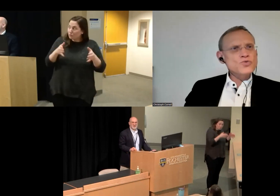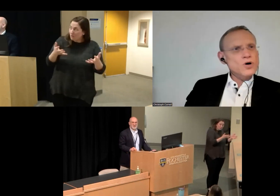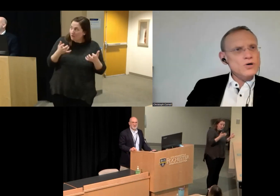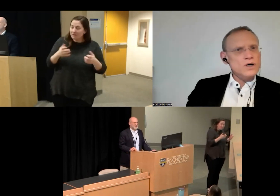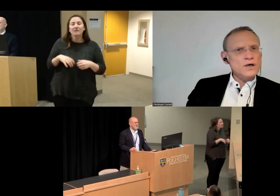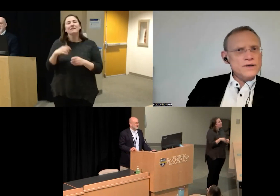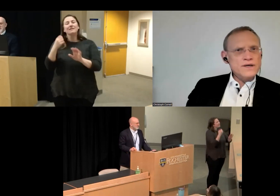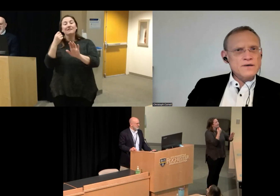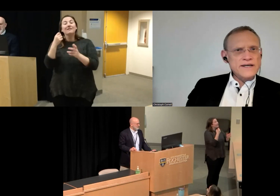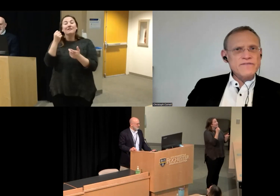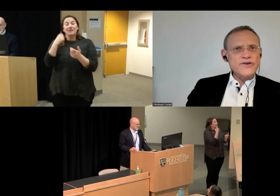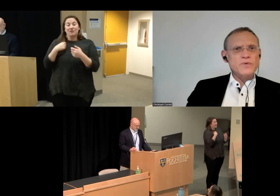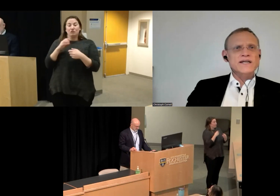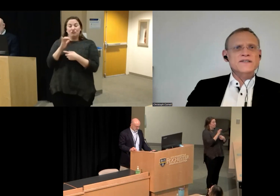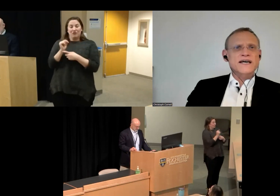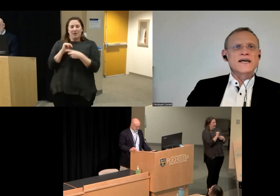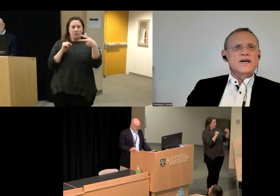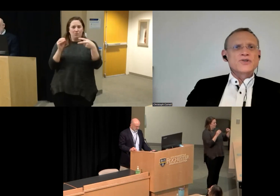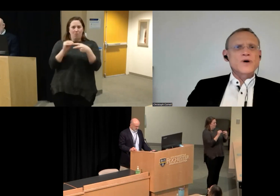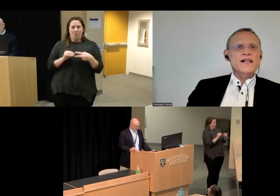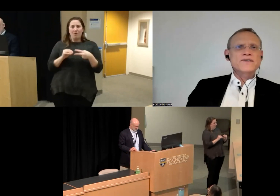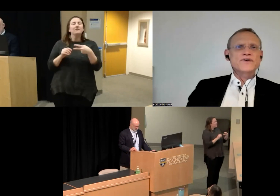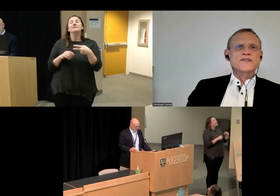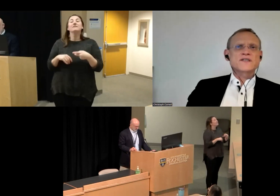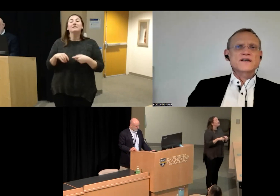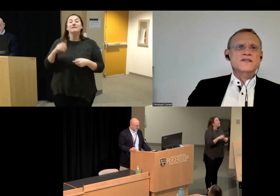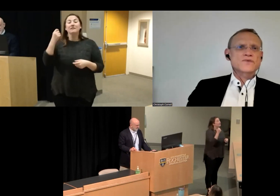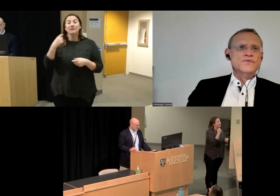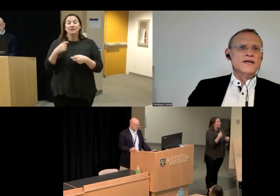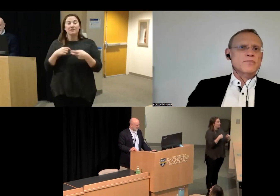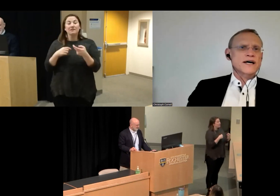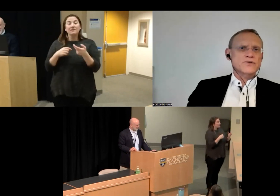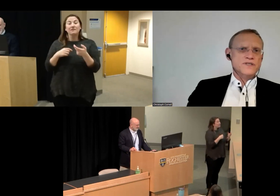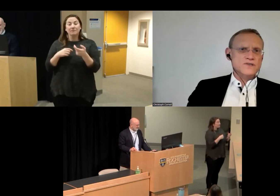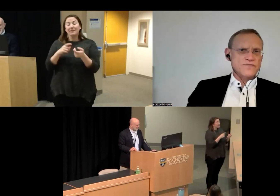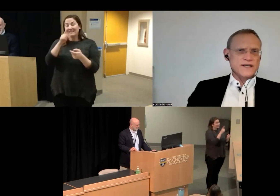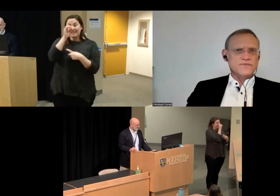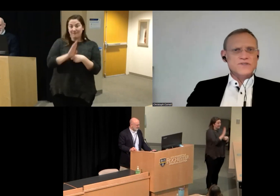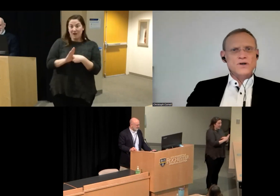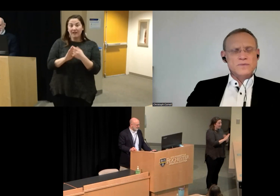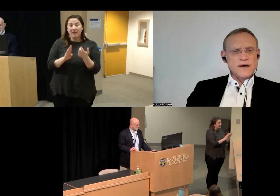they're two more in the I can very quickly say do Health differences seen as schizophrenia apply to schizoaffective disordered